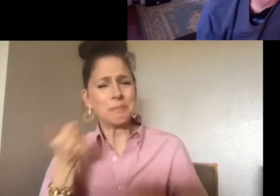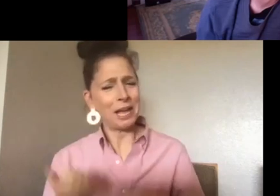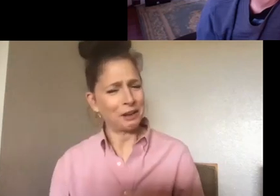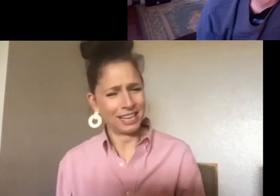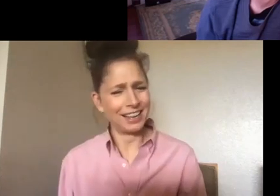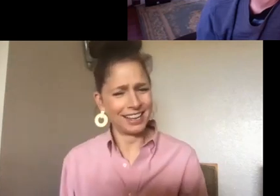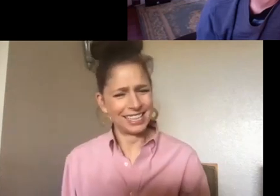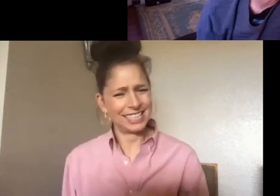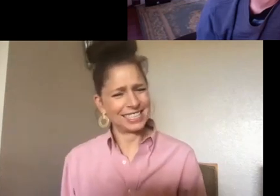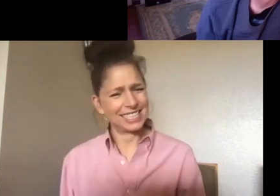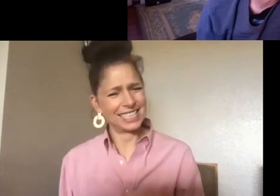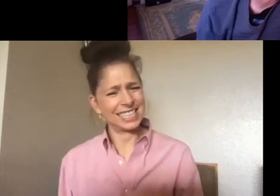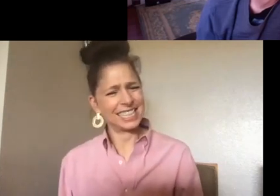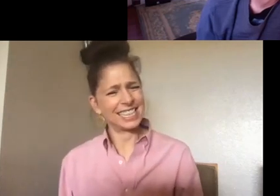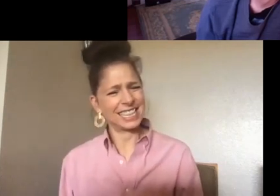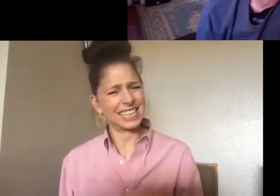director said, "Hey, I think she did a better